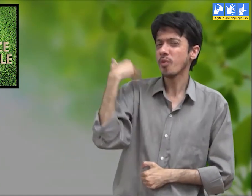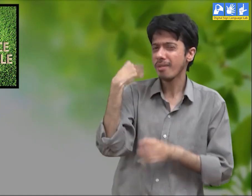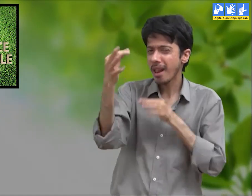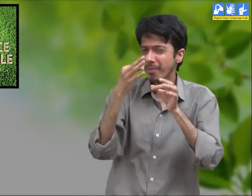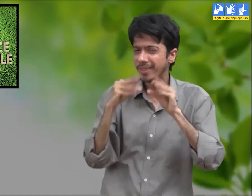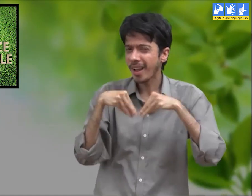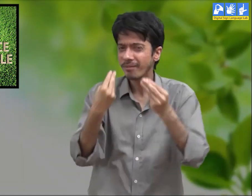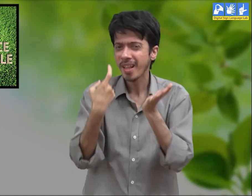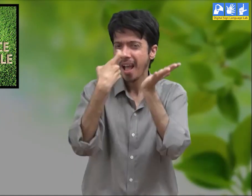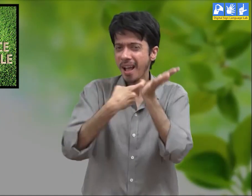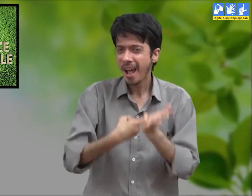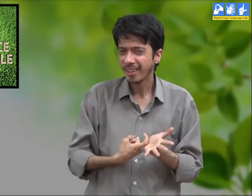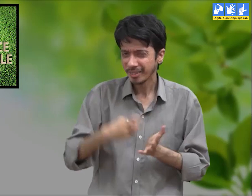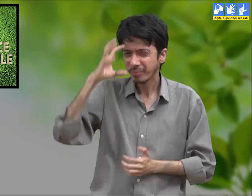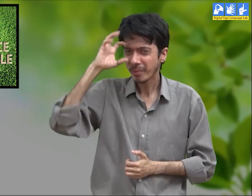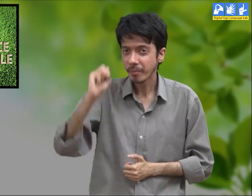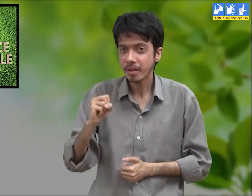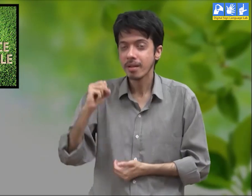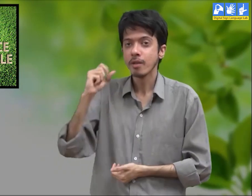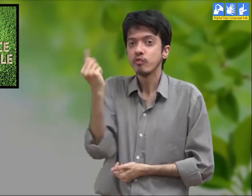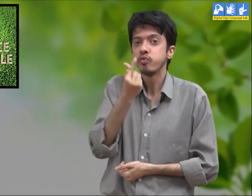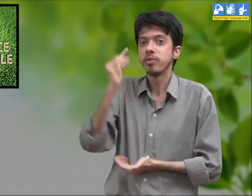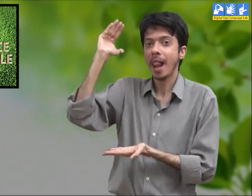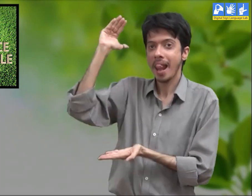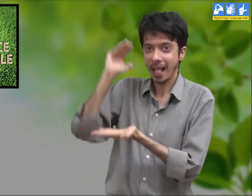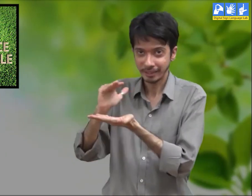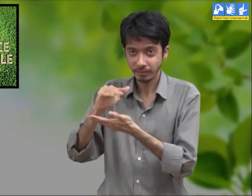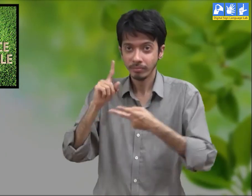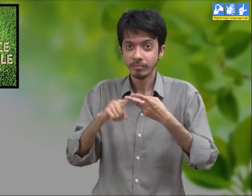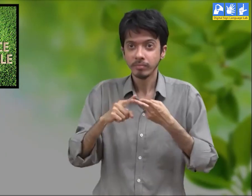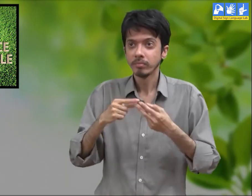You must remember that in the previous video we have discussed about 3 R'S.